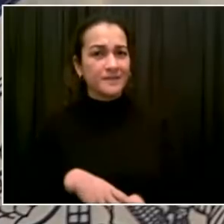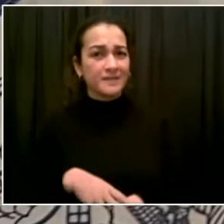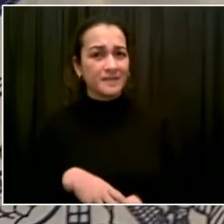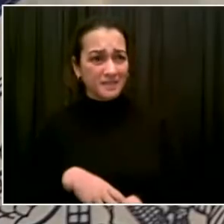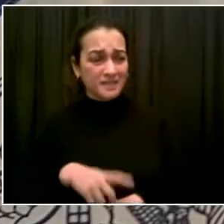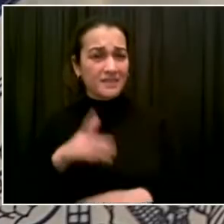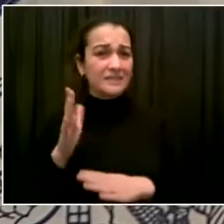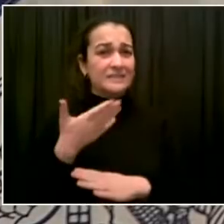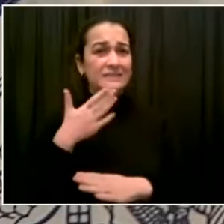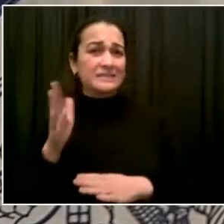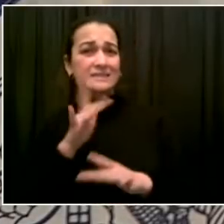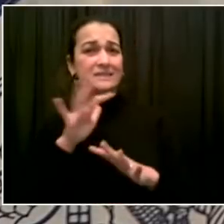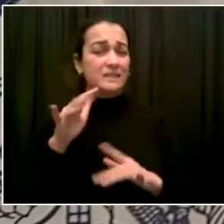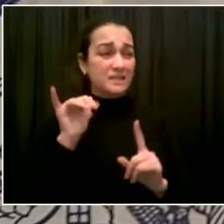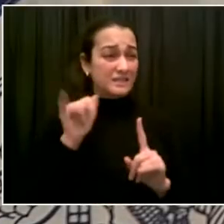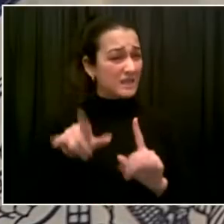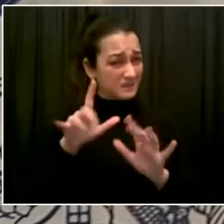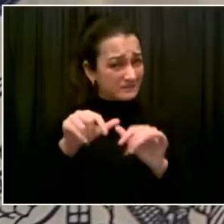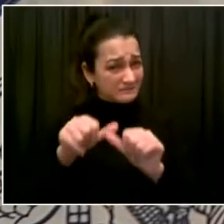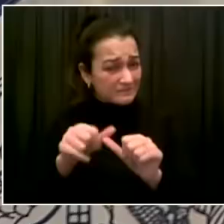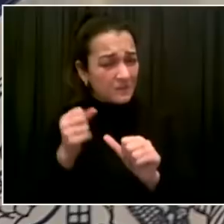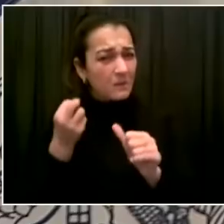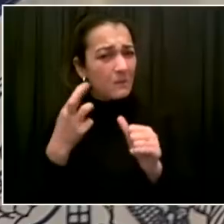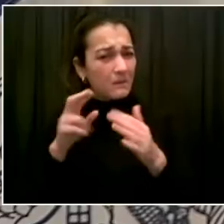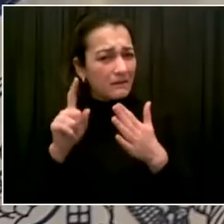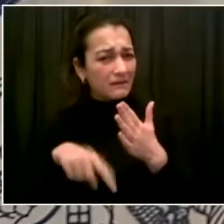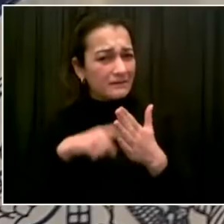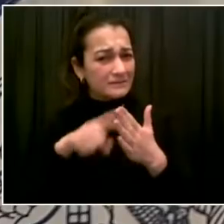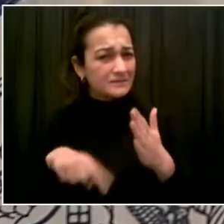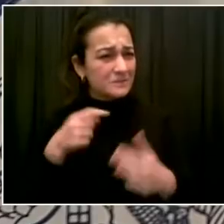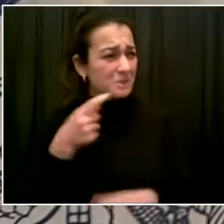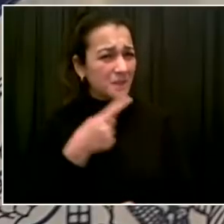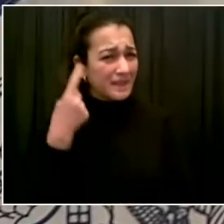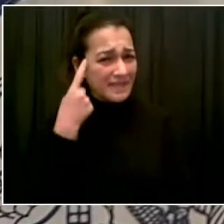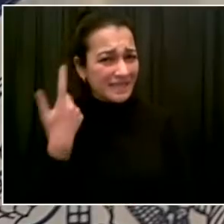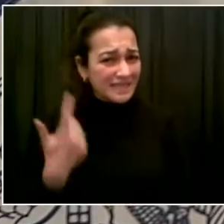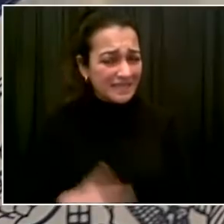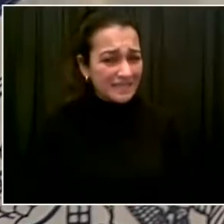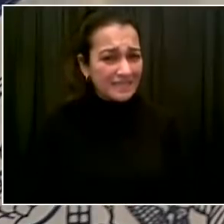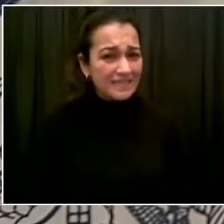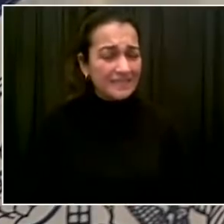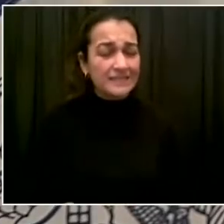FIRSTT HING WIOLDU SAY IS